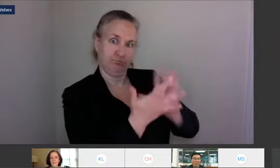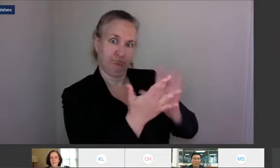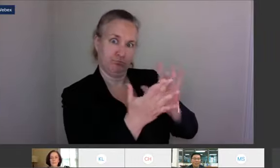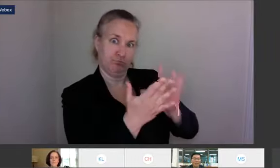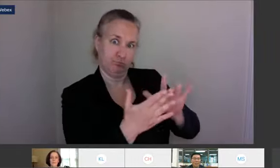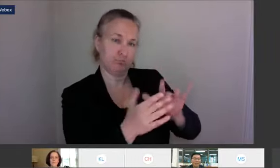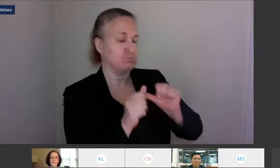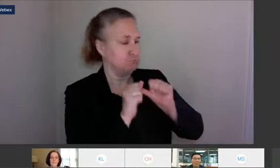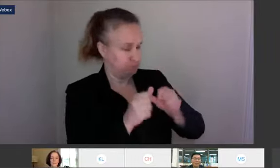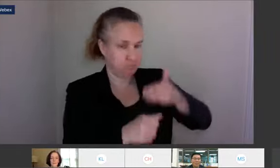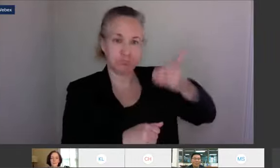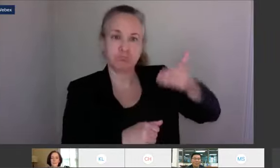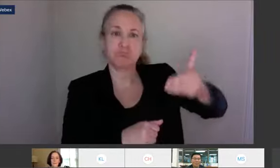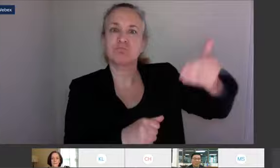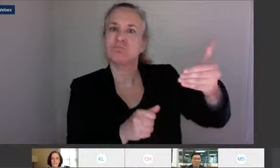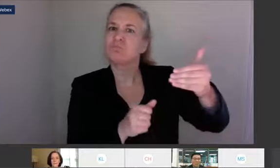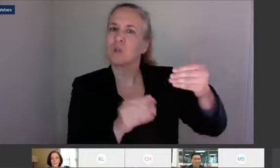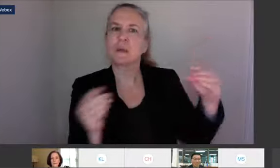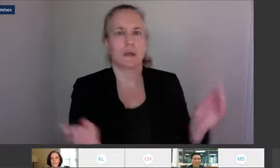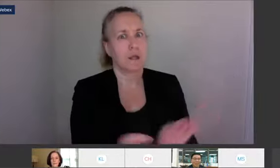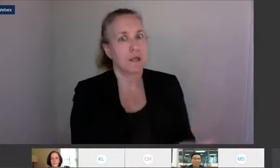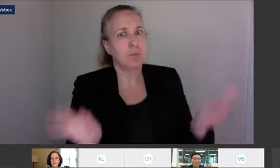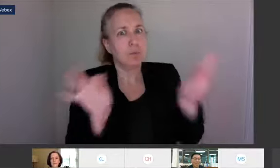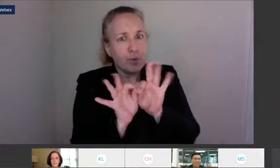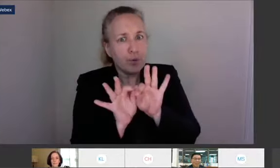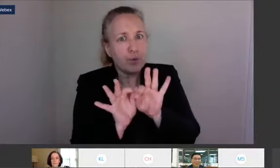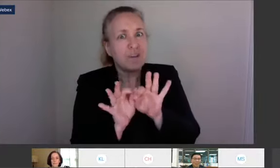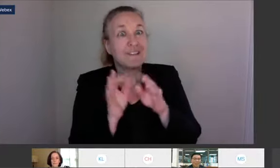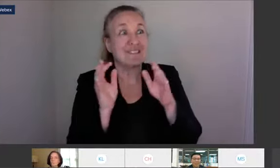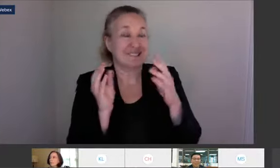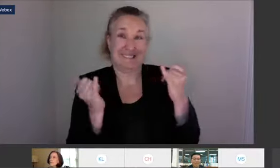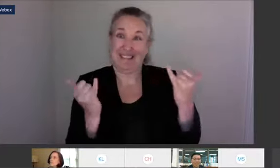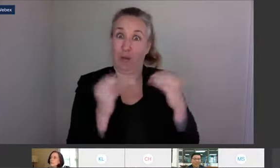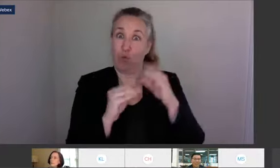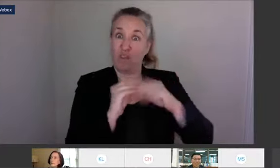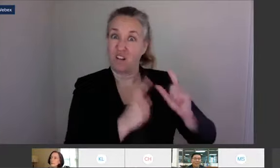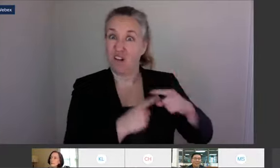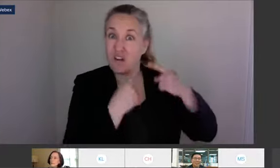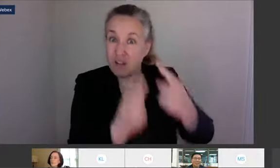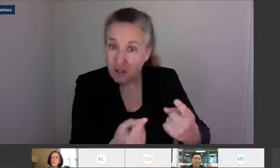important now more than ever before many doctors offices have an enhanced